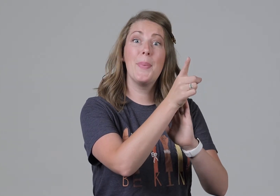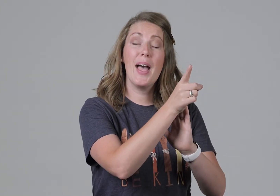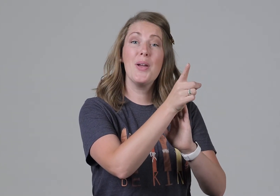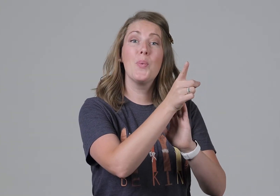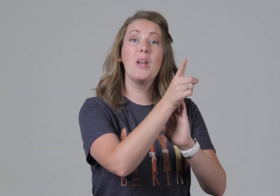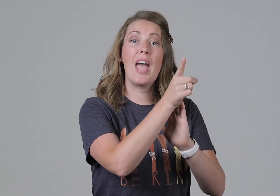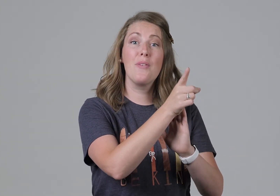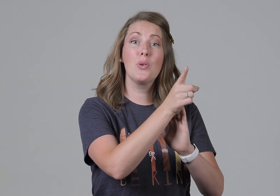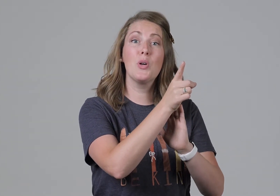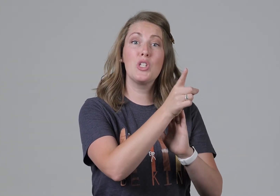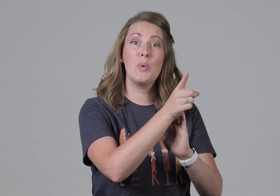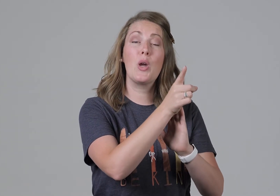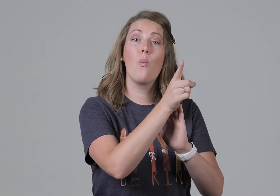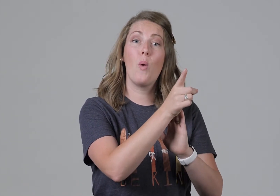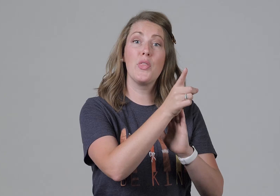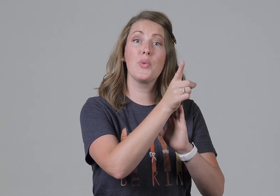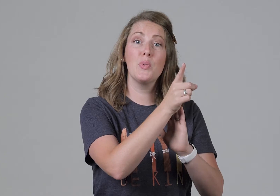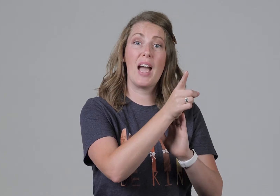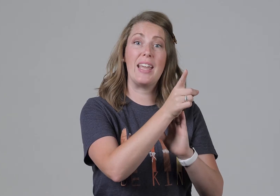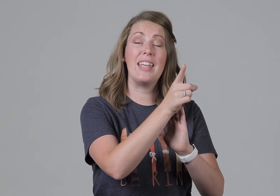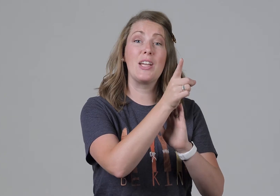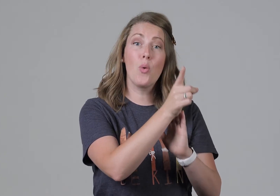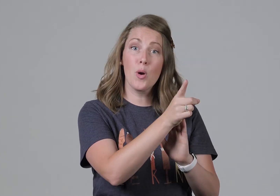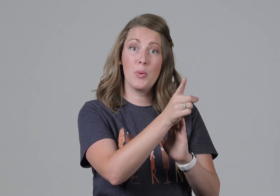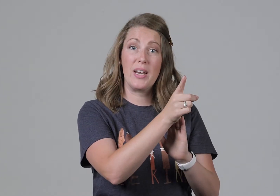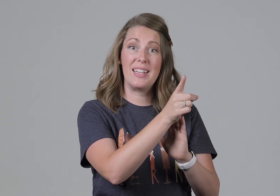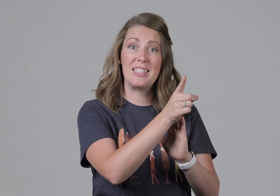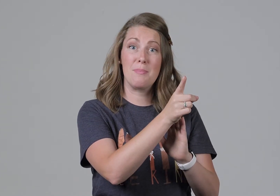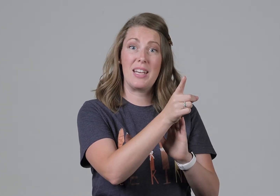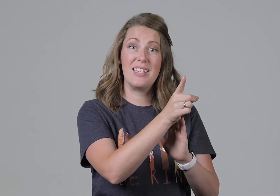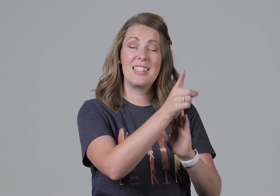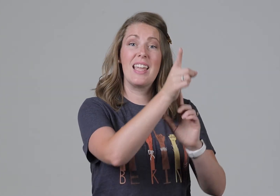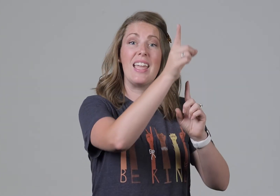but whenever we're doing one through nine incorporated into minutes